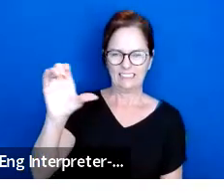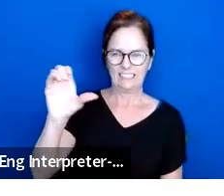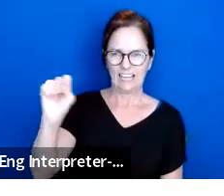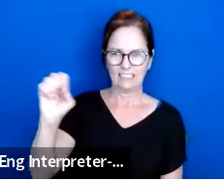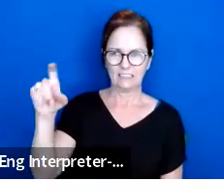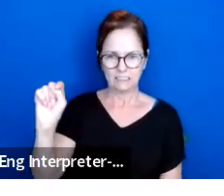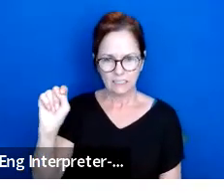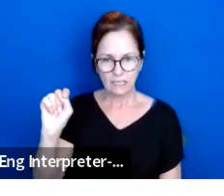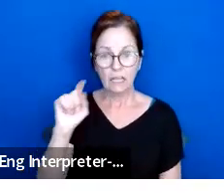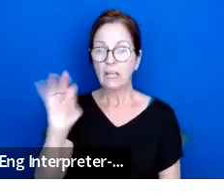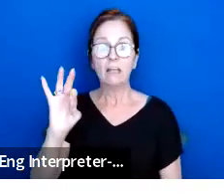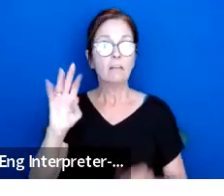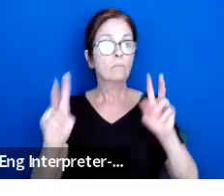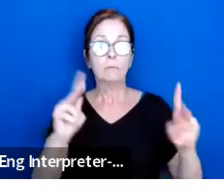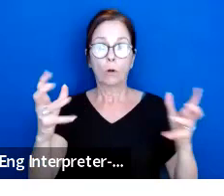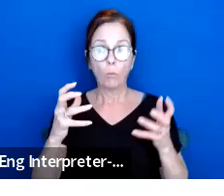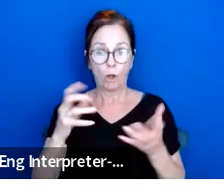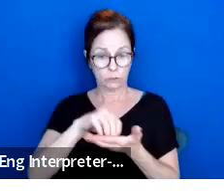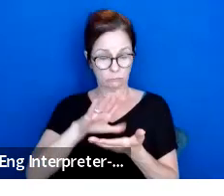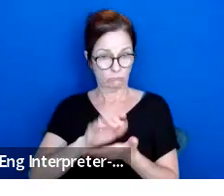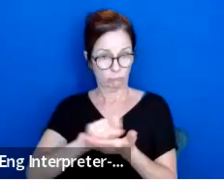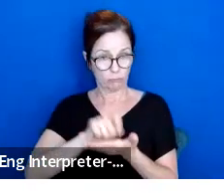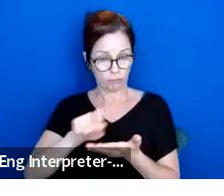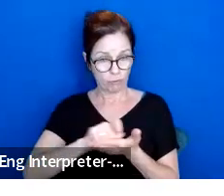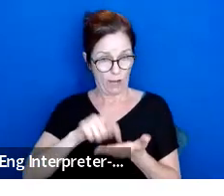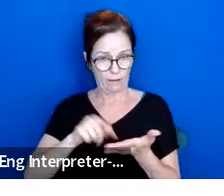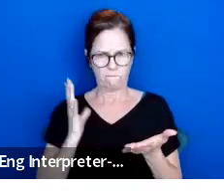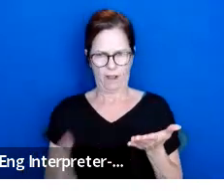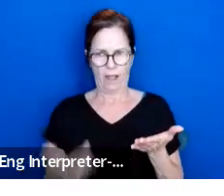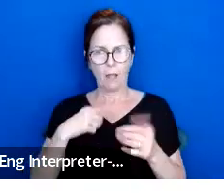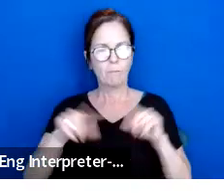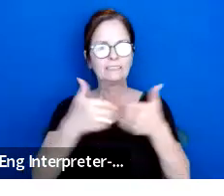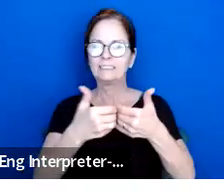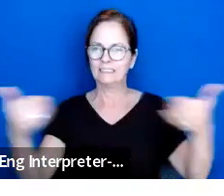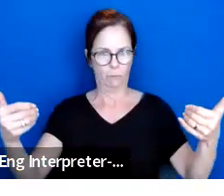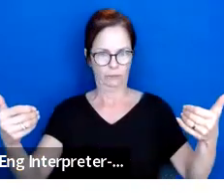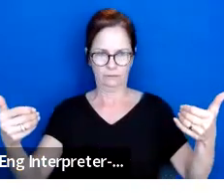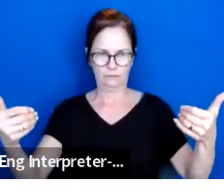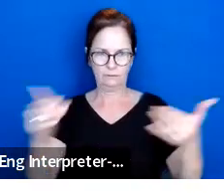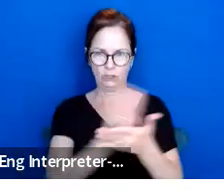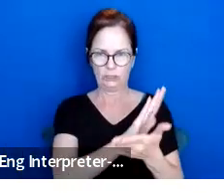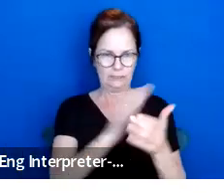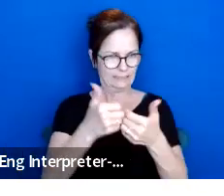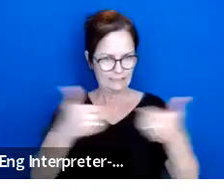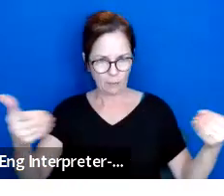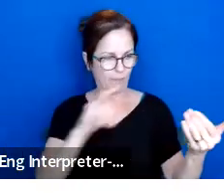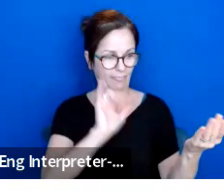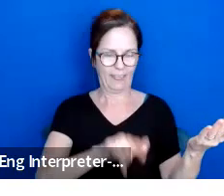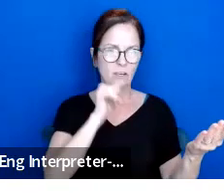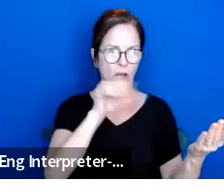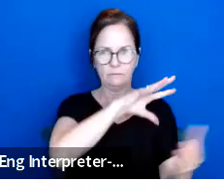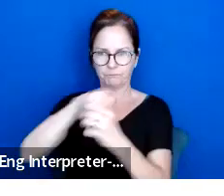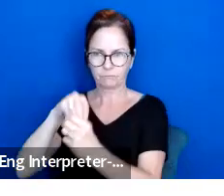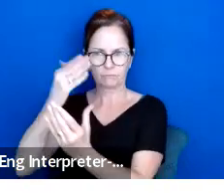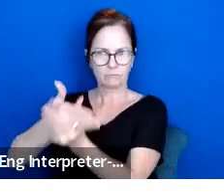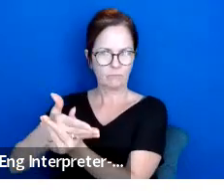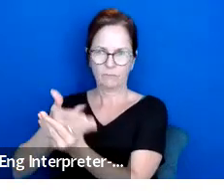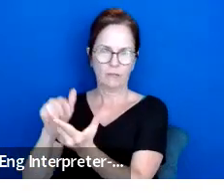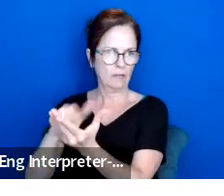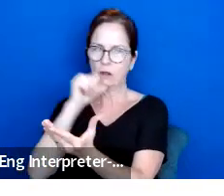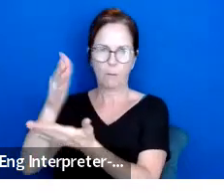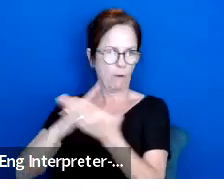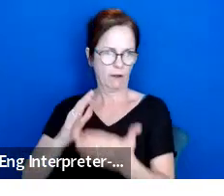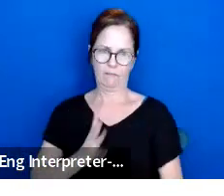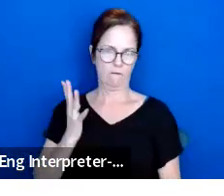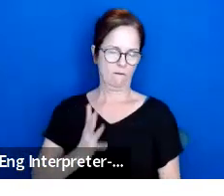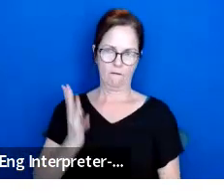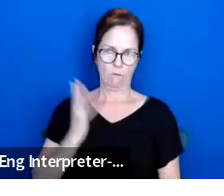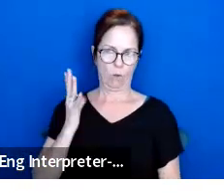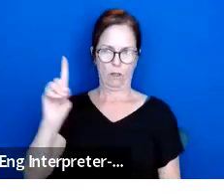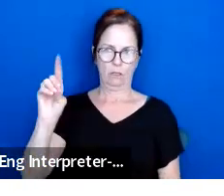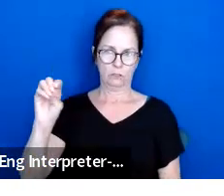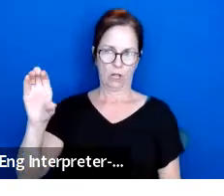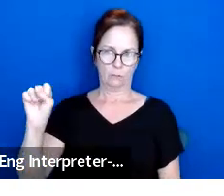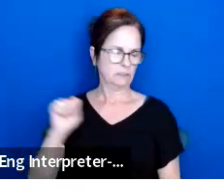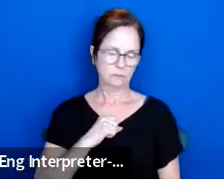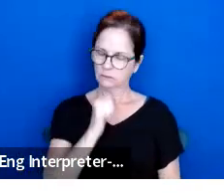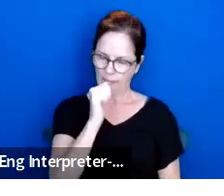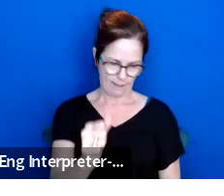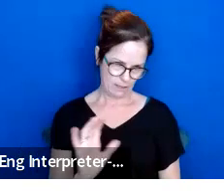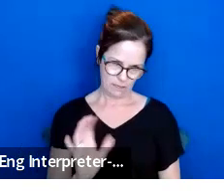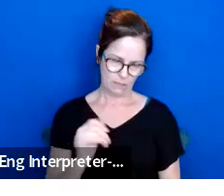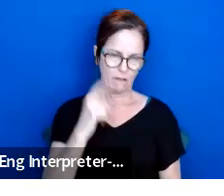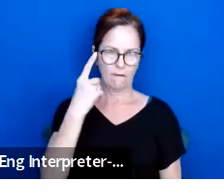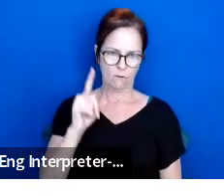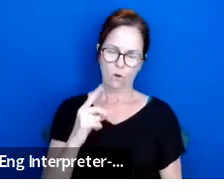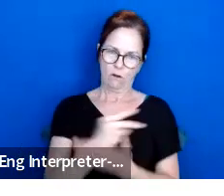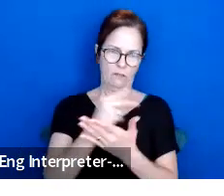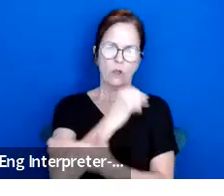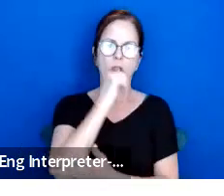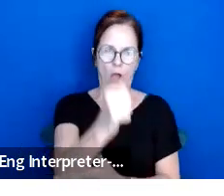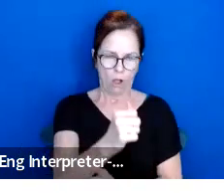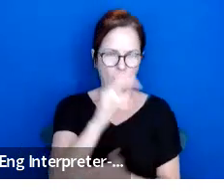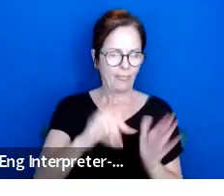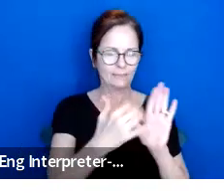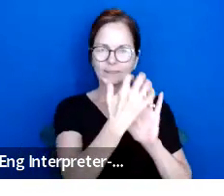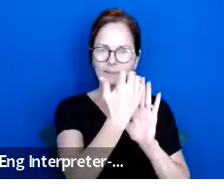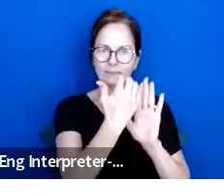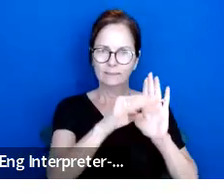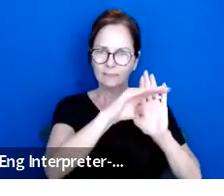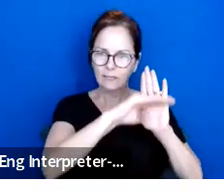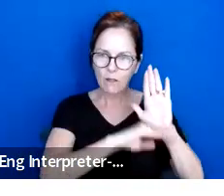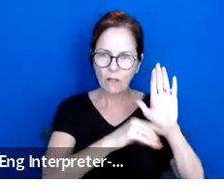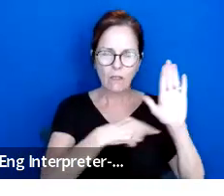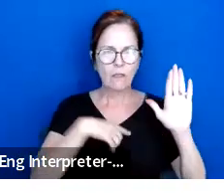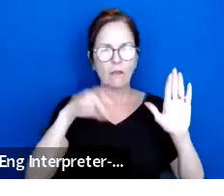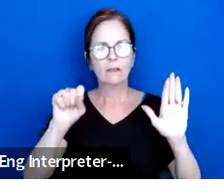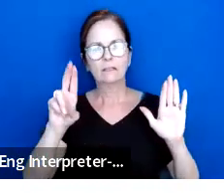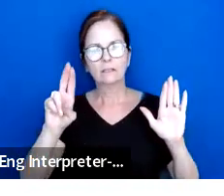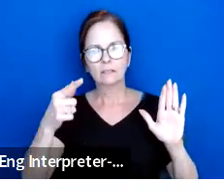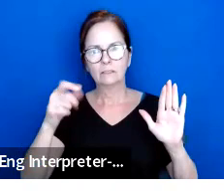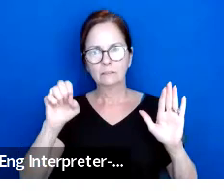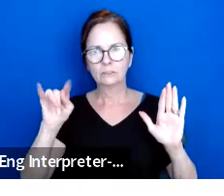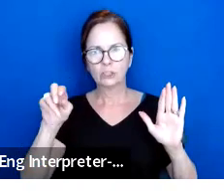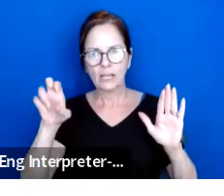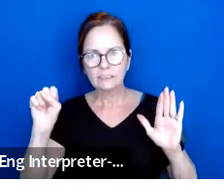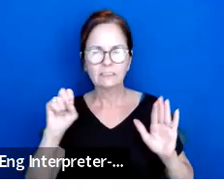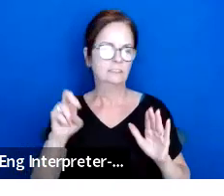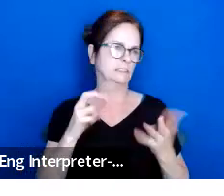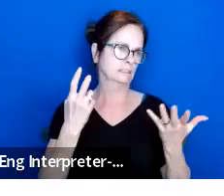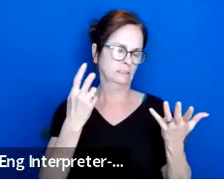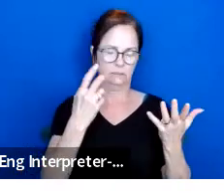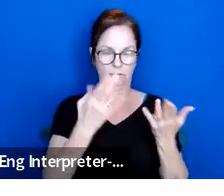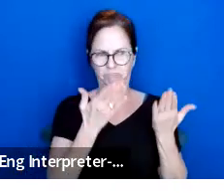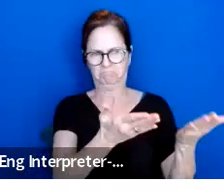Would not be part of the formal documents of the of the review. But they would just be suggestions and a, you know, a word doc or an email or what have you.